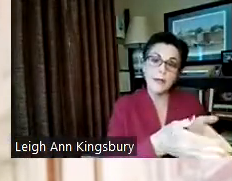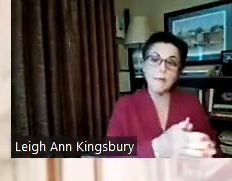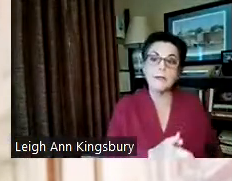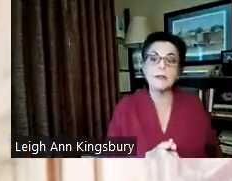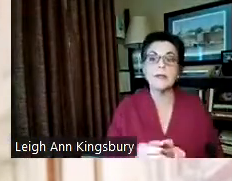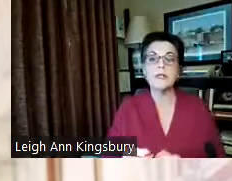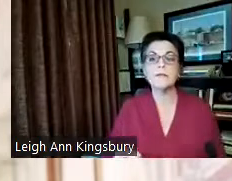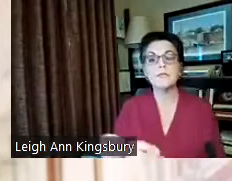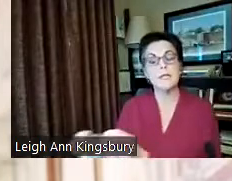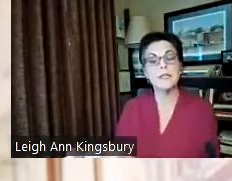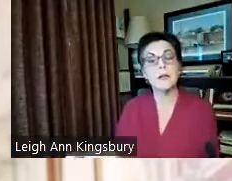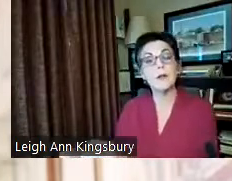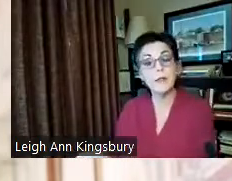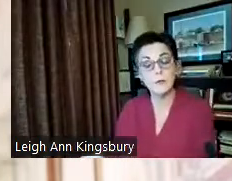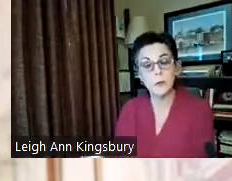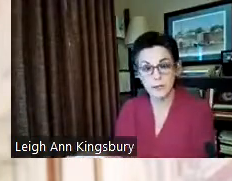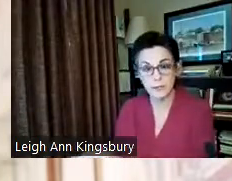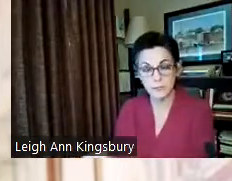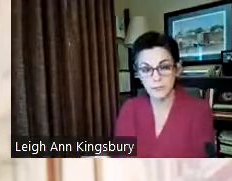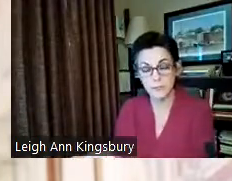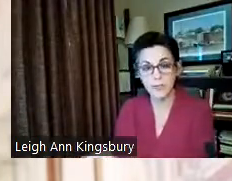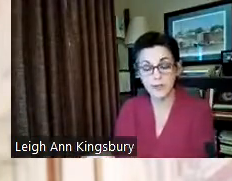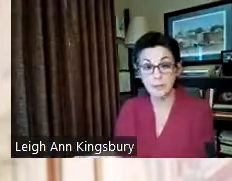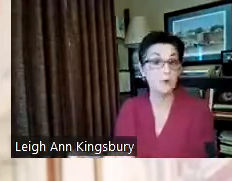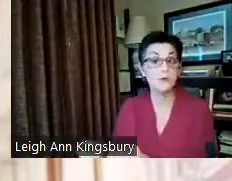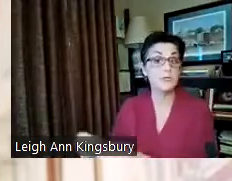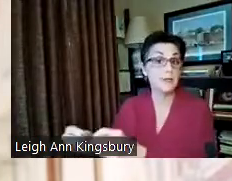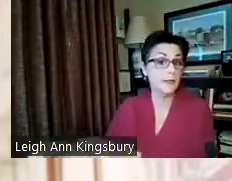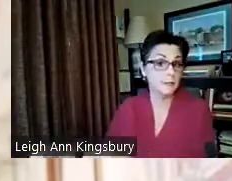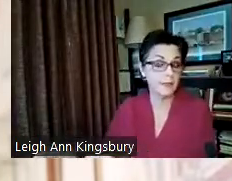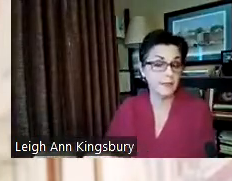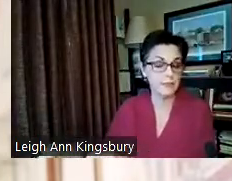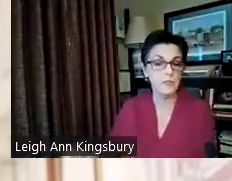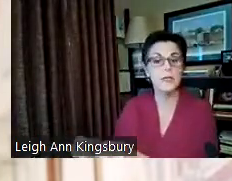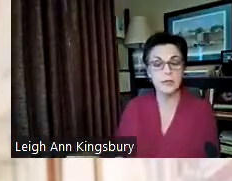happen. If you decide to go another way, here's, here's what can happen. Or if you decide not to make that decision, here's